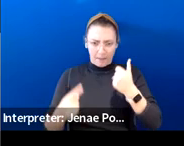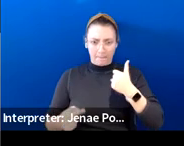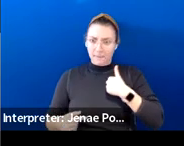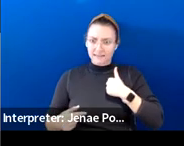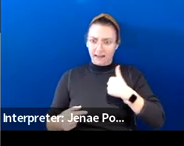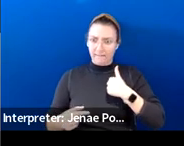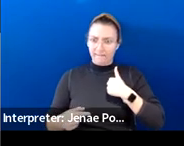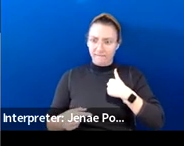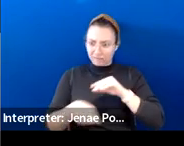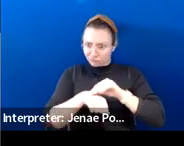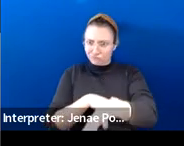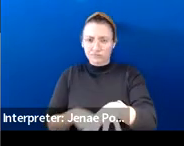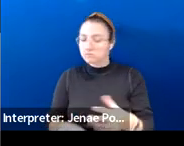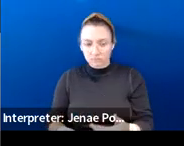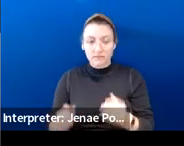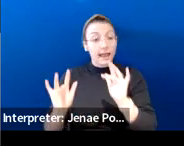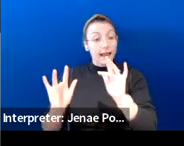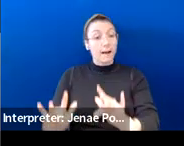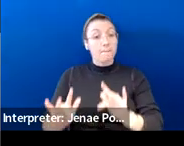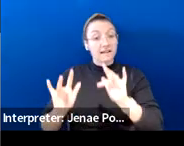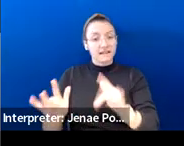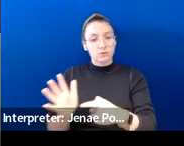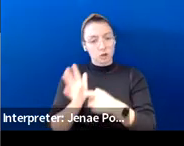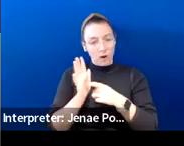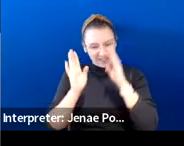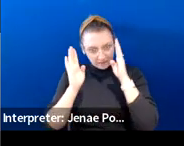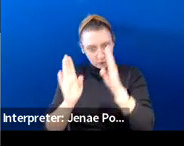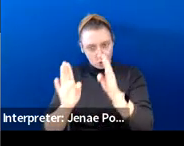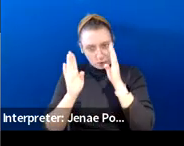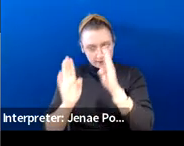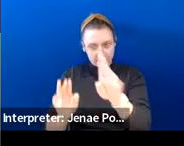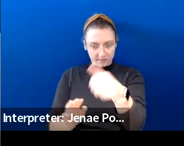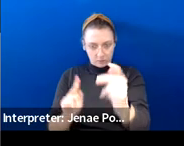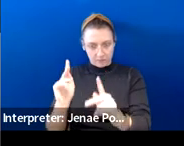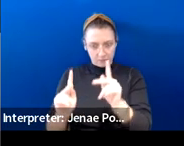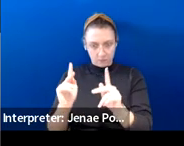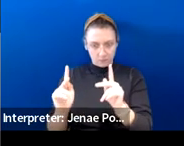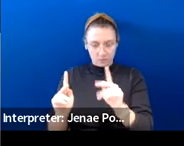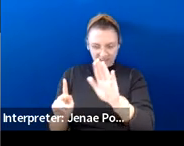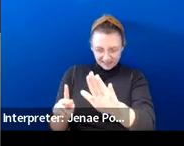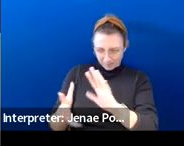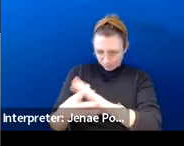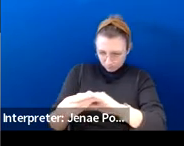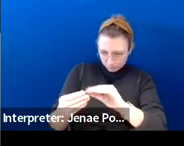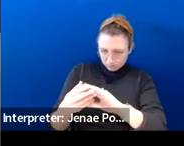Now to practice empathy is requires attention to others and the words and by language with noticing their feelings.